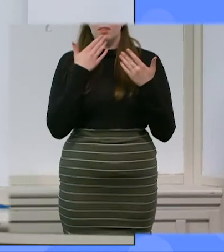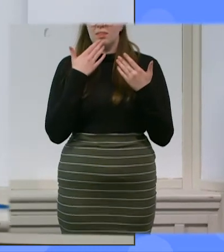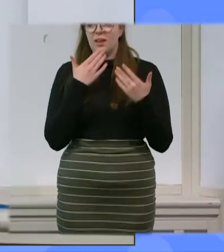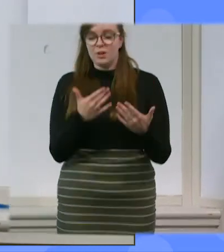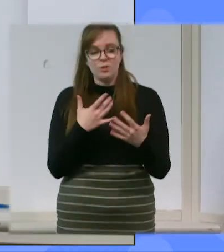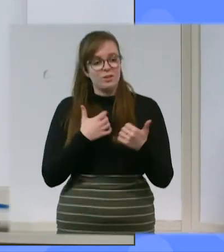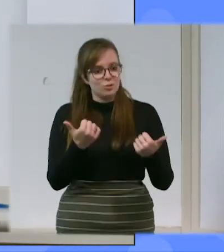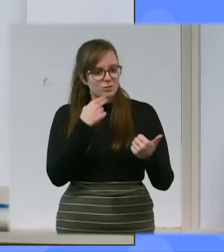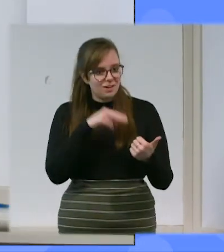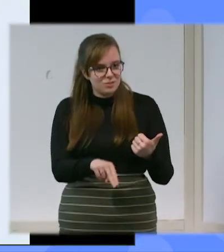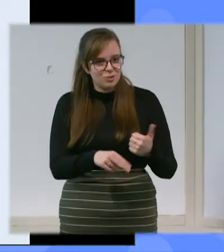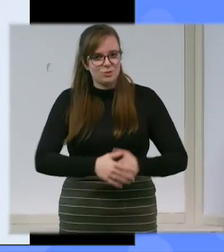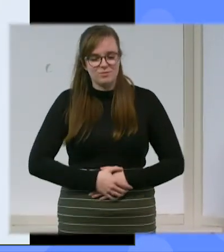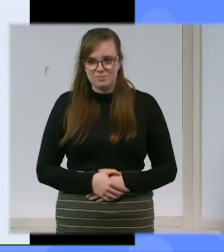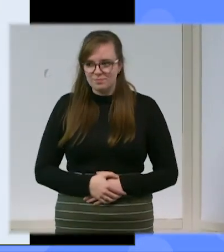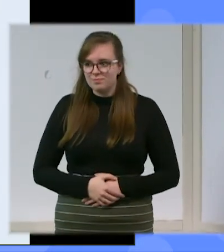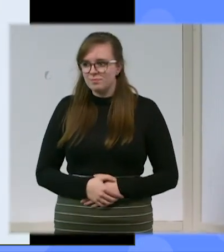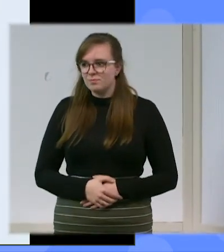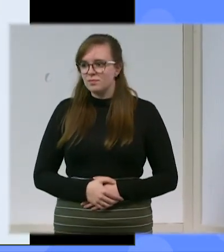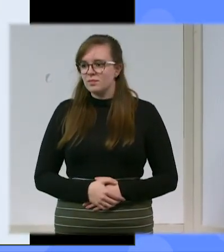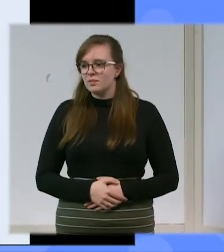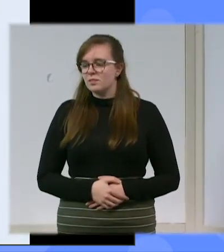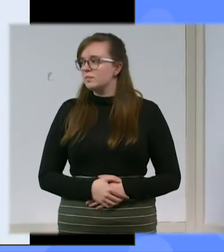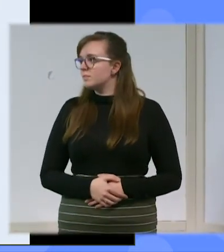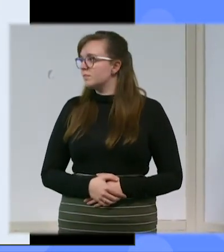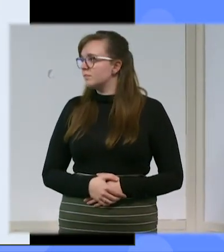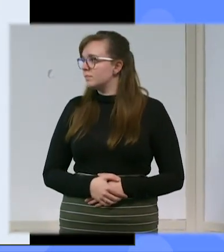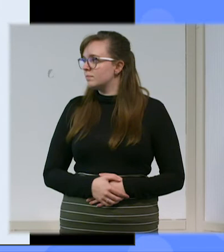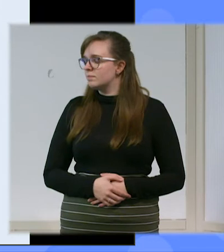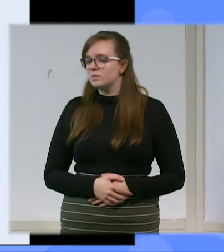afternoon I guess it was heart of what I'm going to talk about the next ten